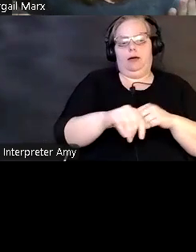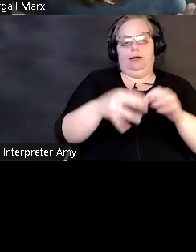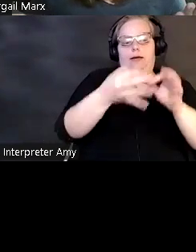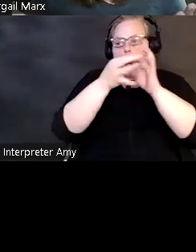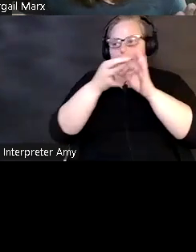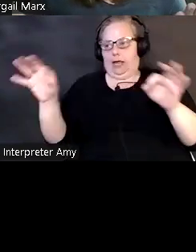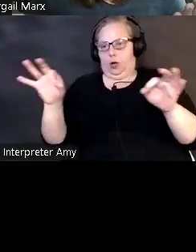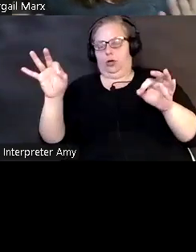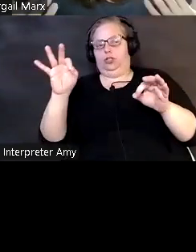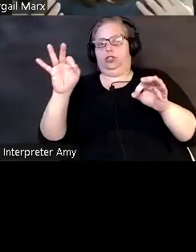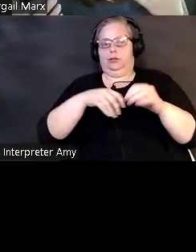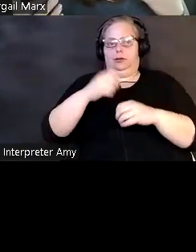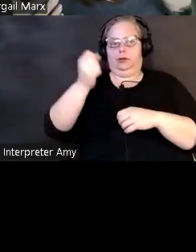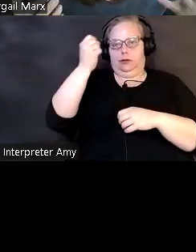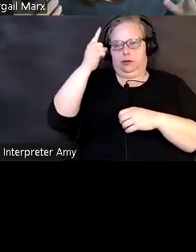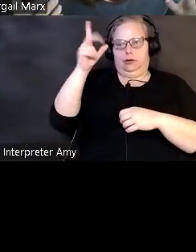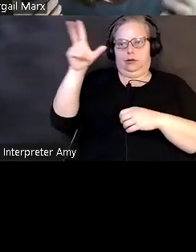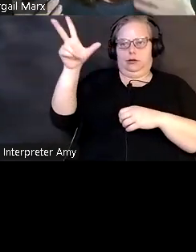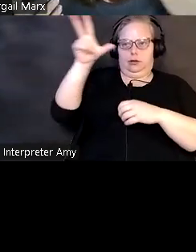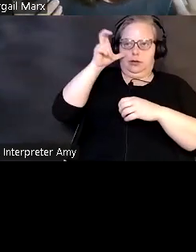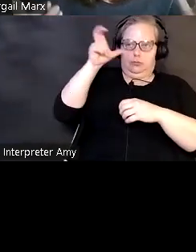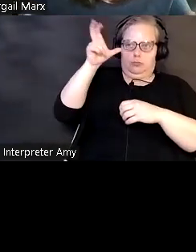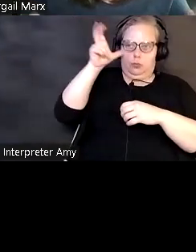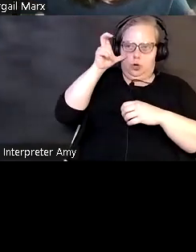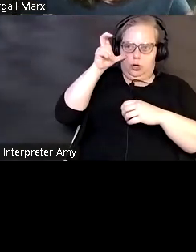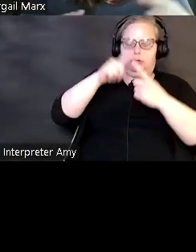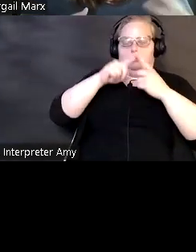So what I mean about that is, if you are talking to somebody using speech,